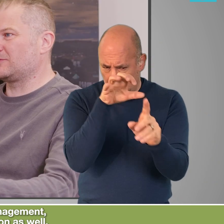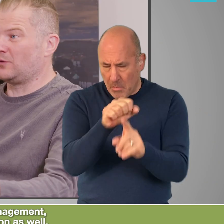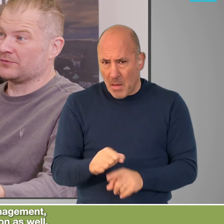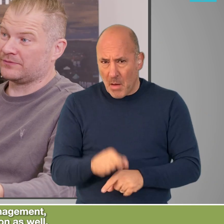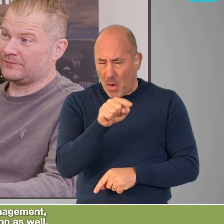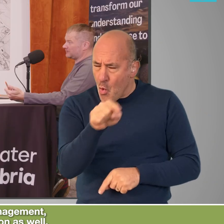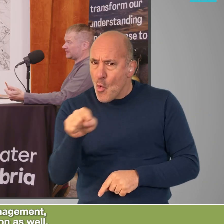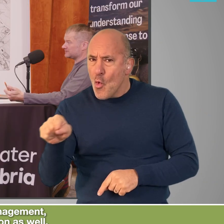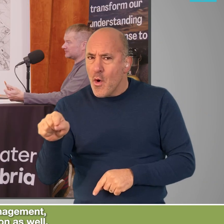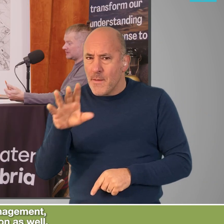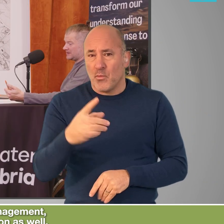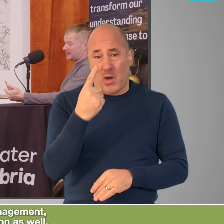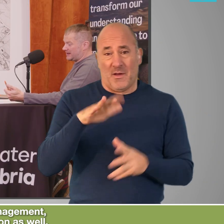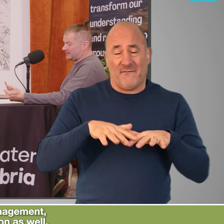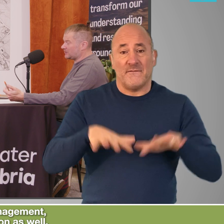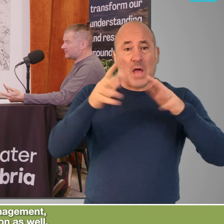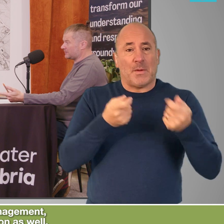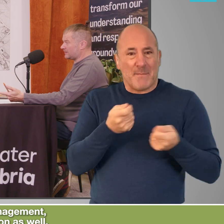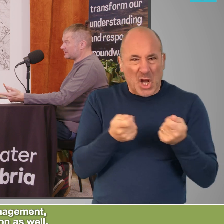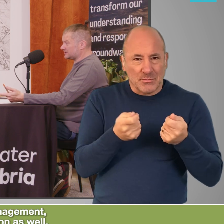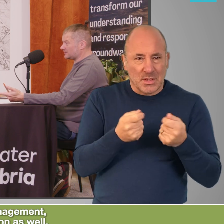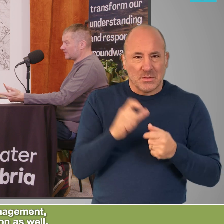So one's flood management, carbon sequestration as well.